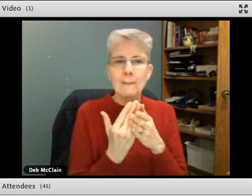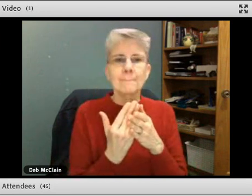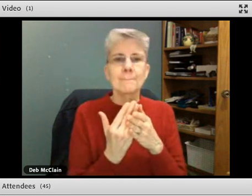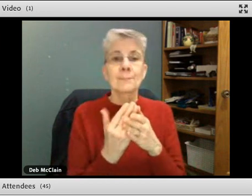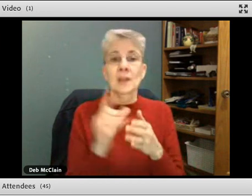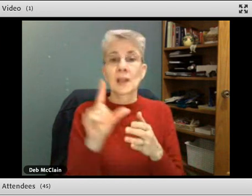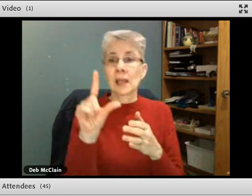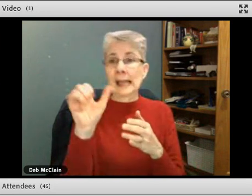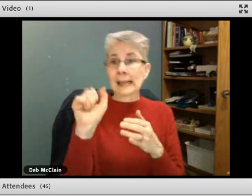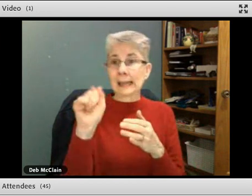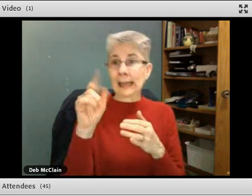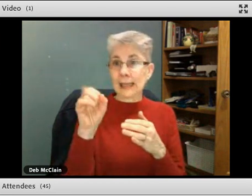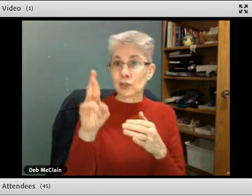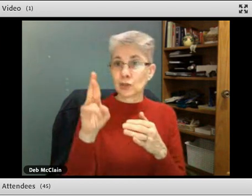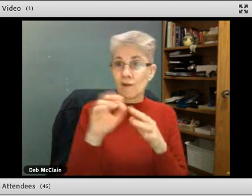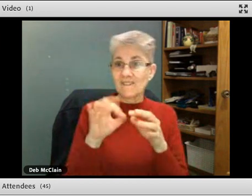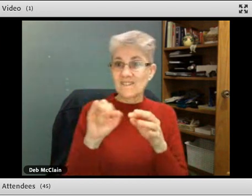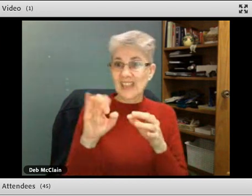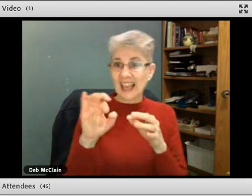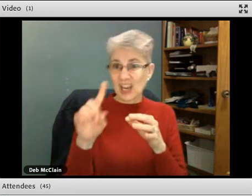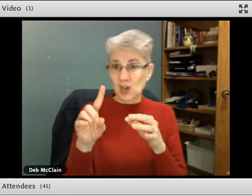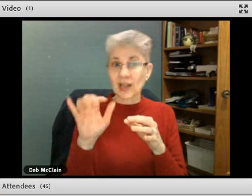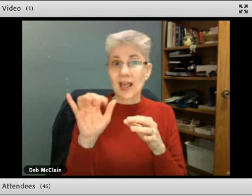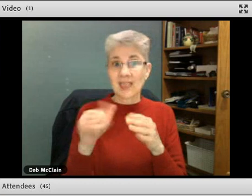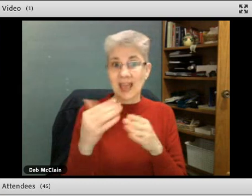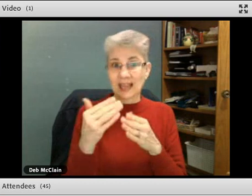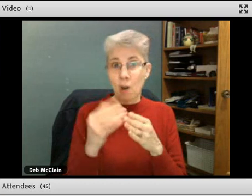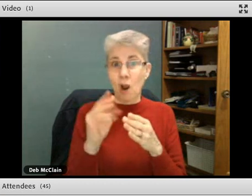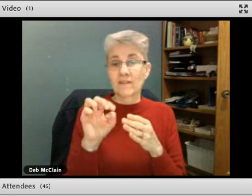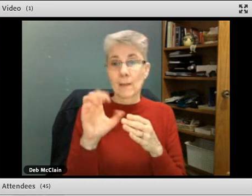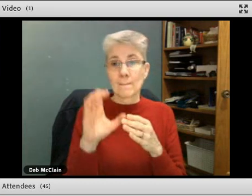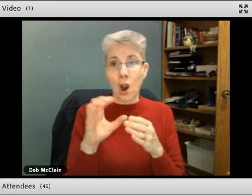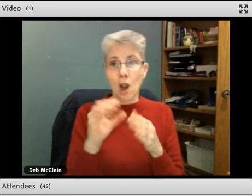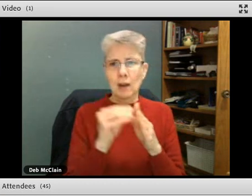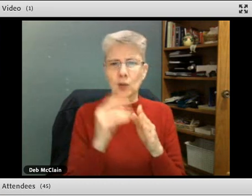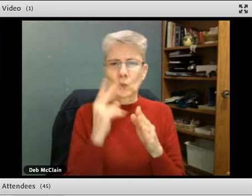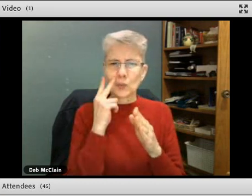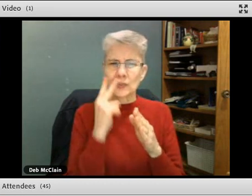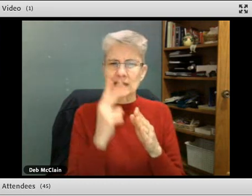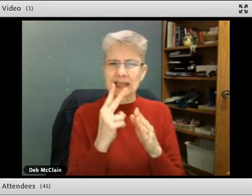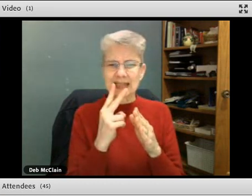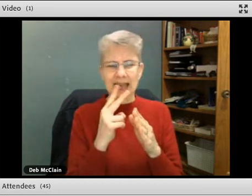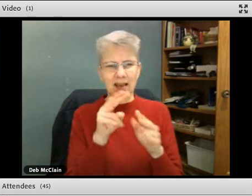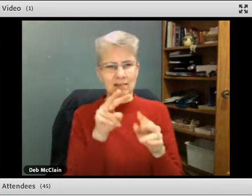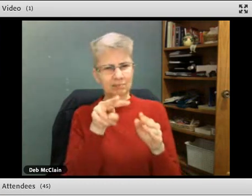and sometimes when you see a MARC record in its kind of pure form, all of these things will be run together,